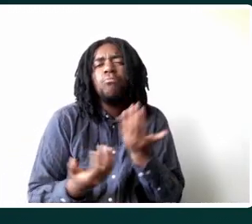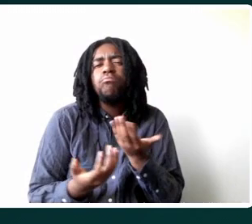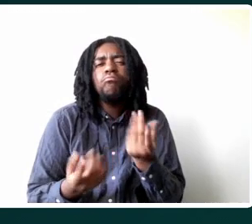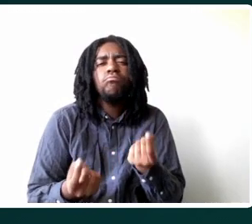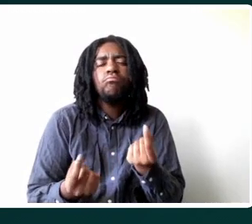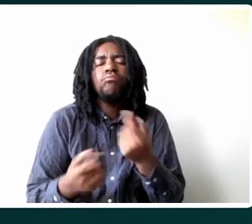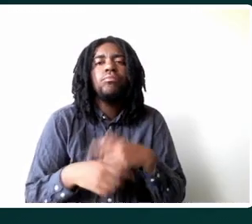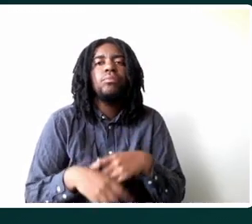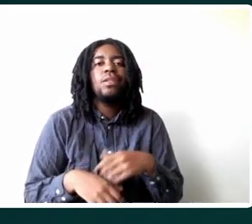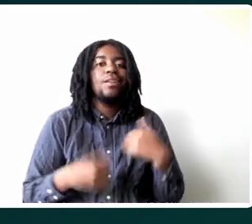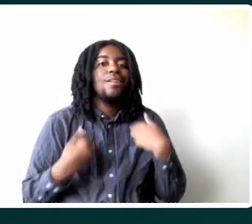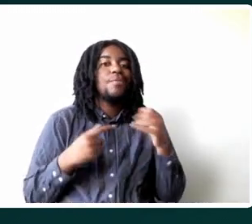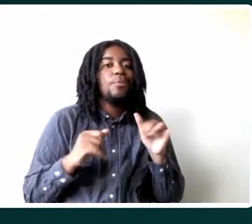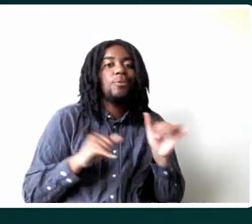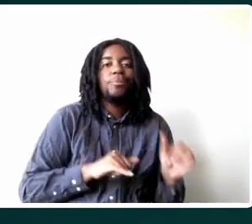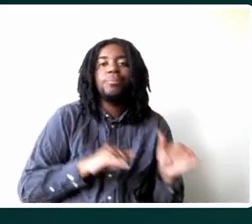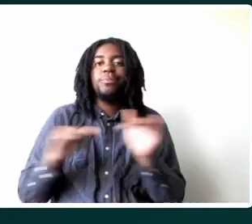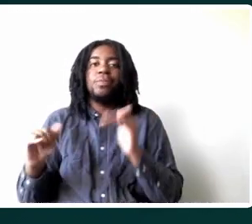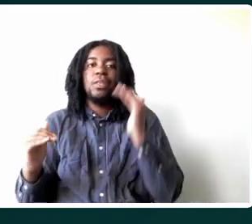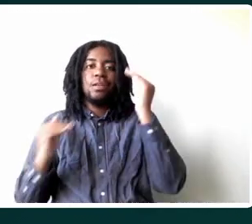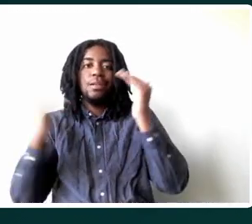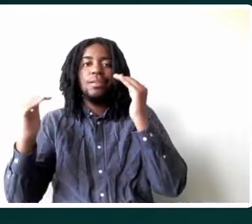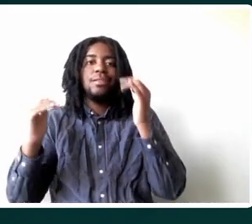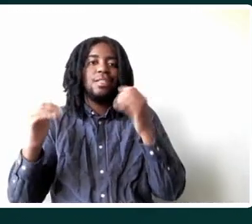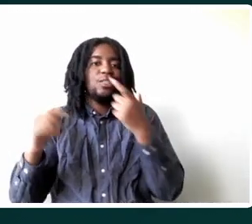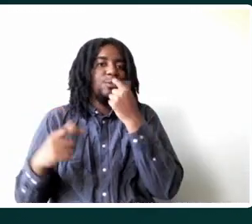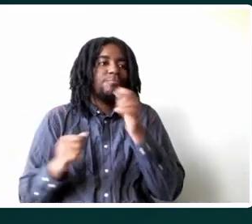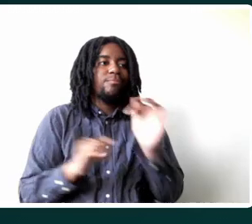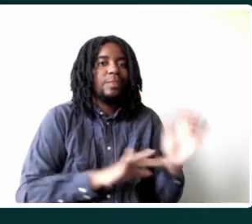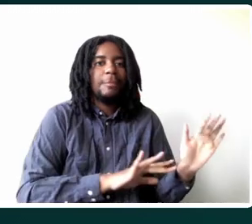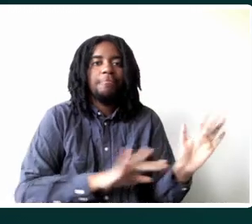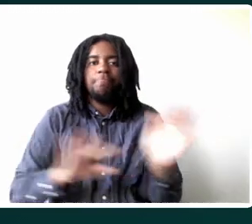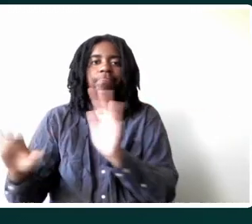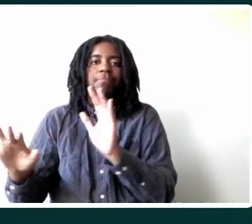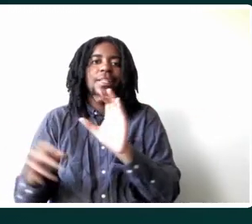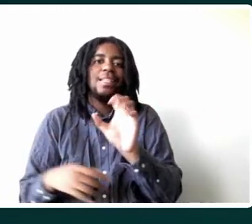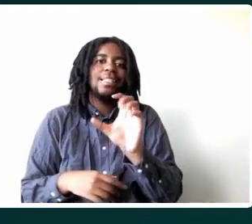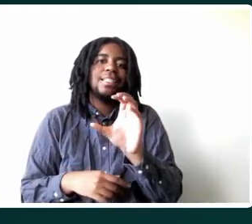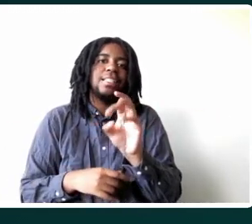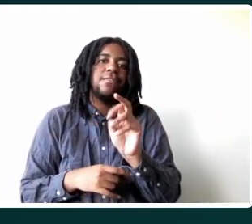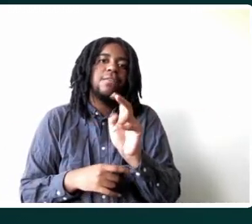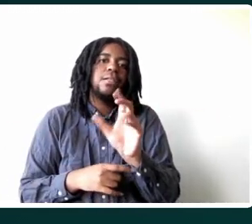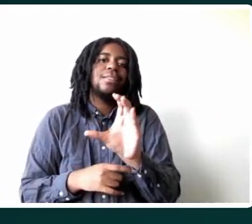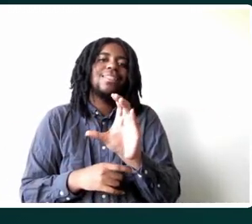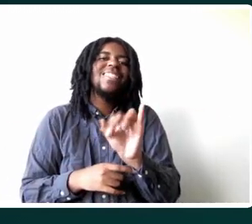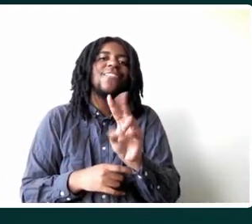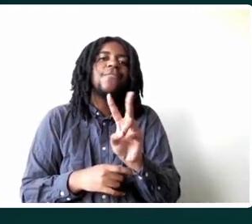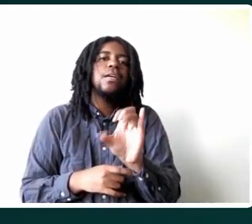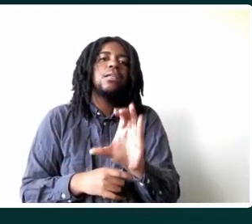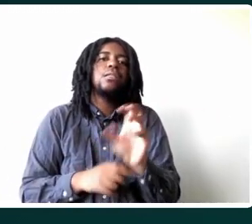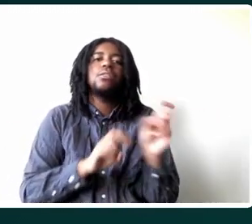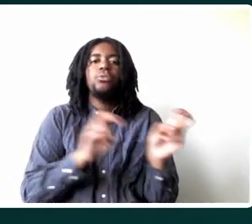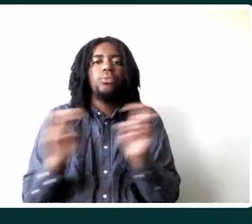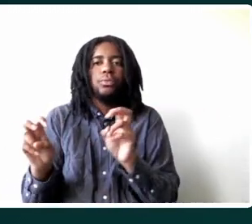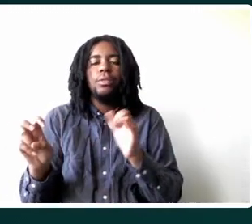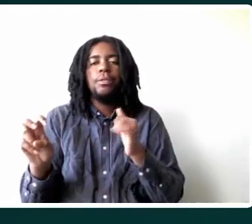are interested in the same range of civic issues, the same level of complexity. They have things that they desire. They have lived experiences. And they have things that they